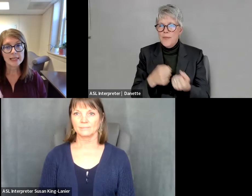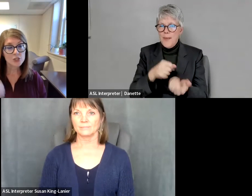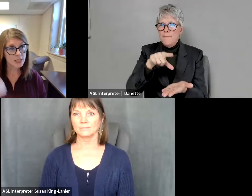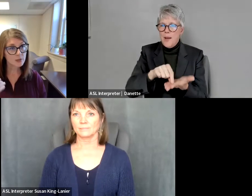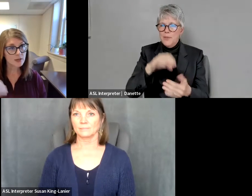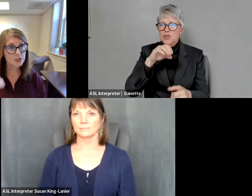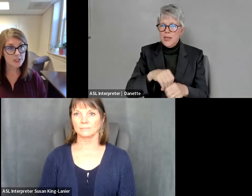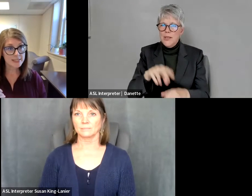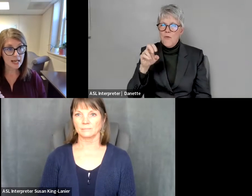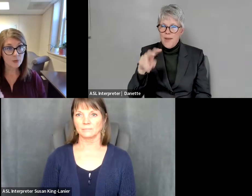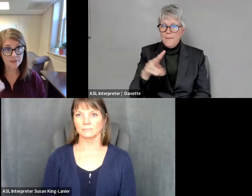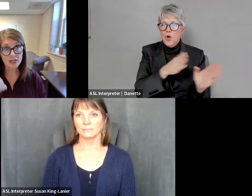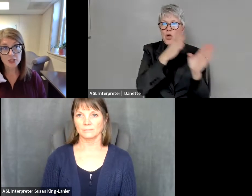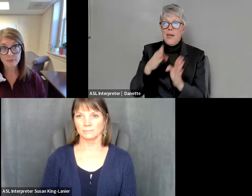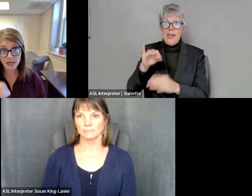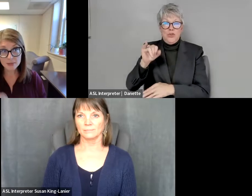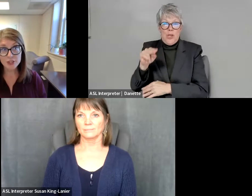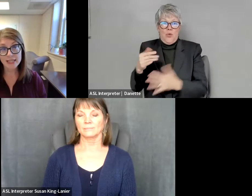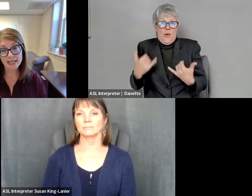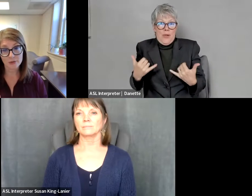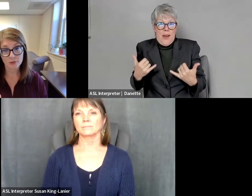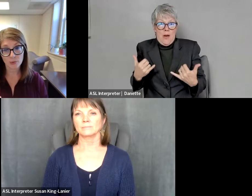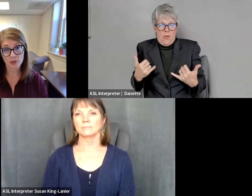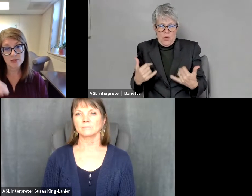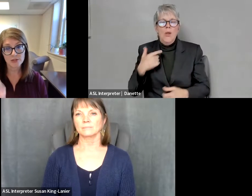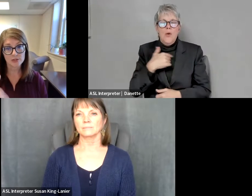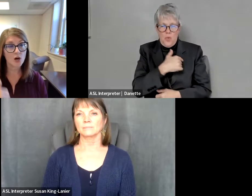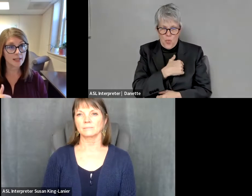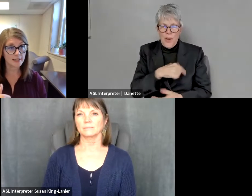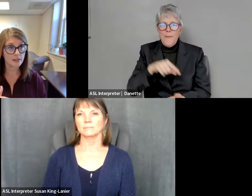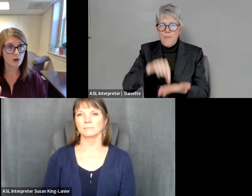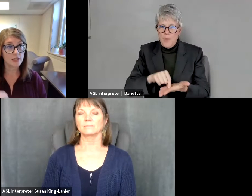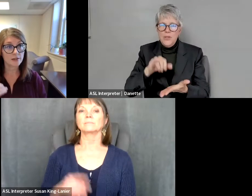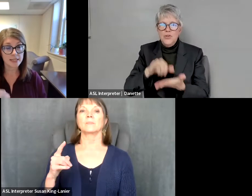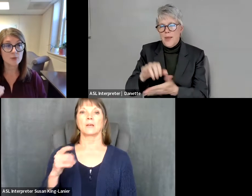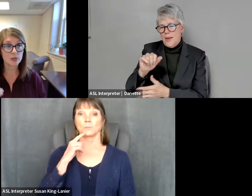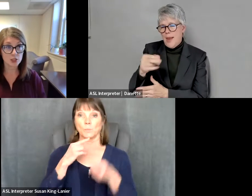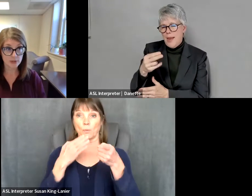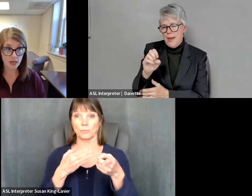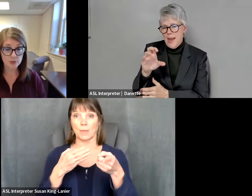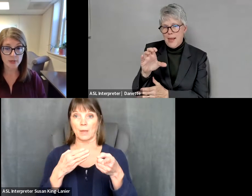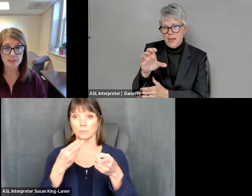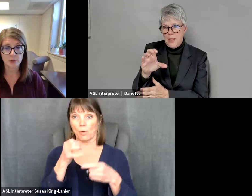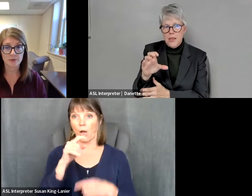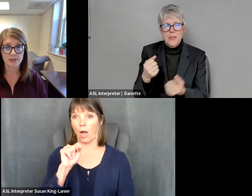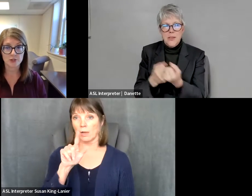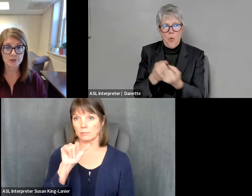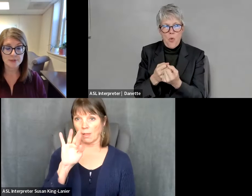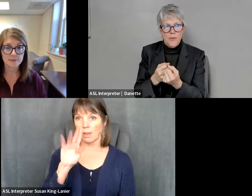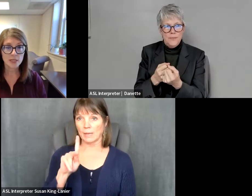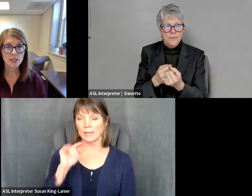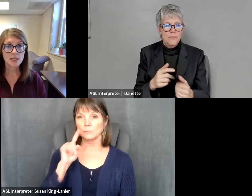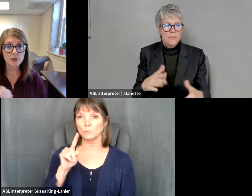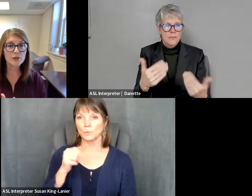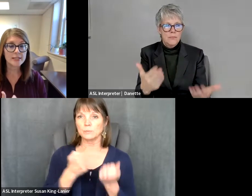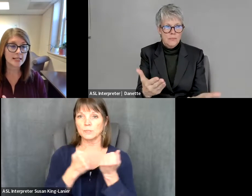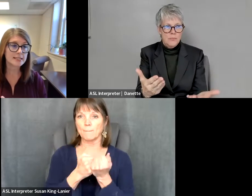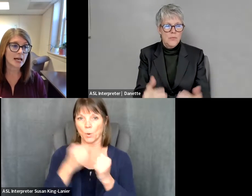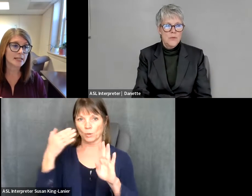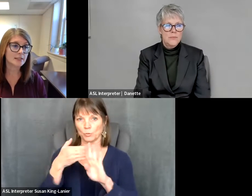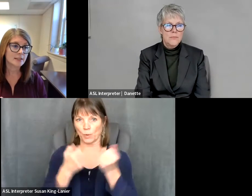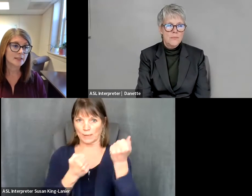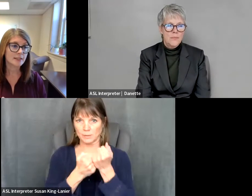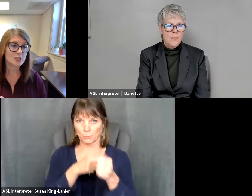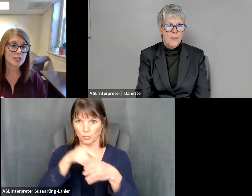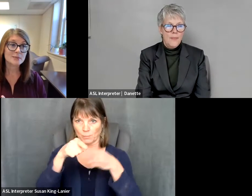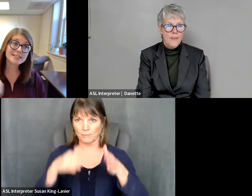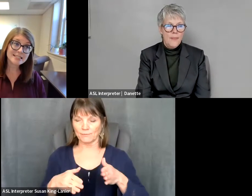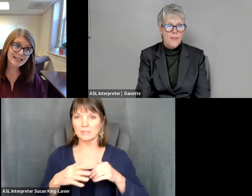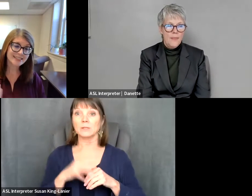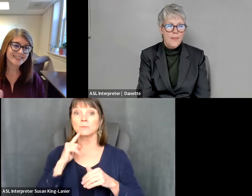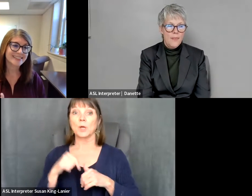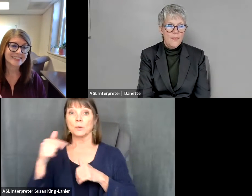Kelly Crosbie: in January, which is now we've actually published the A. Heck report. So there's the hot link on things that we can do to help direct support professionals. If you go to the next slide it talks about today.